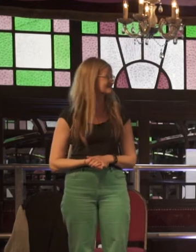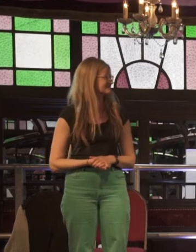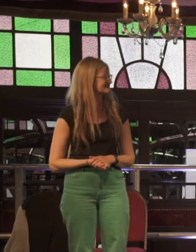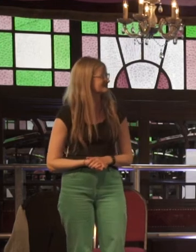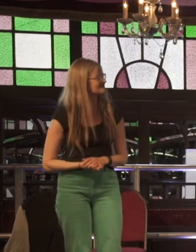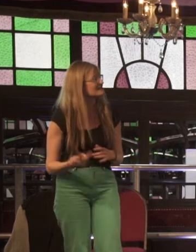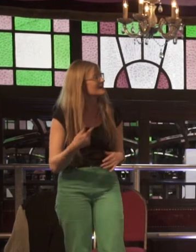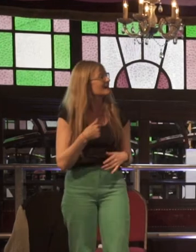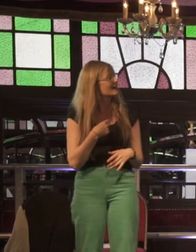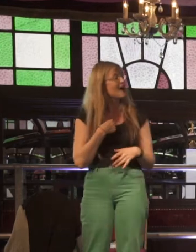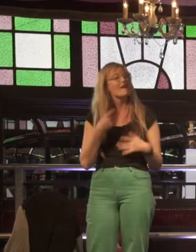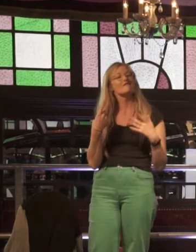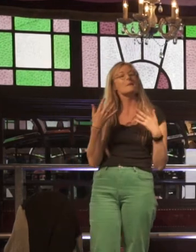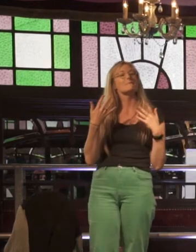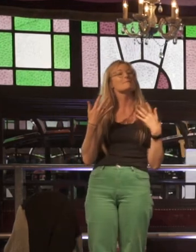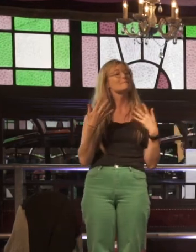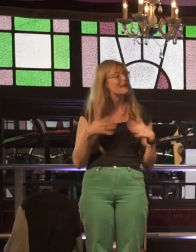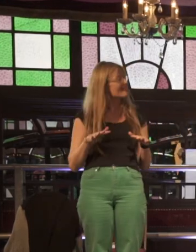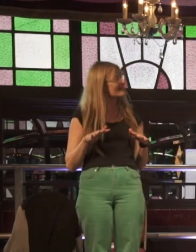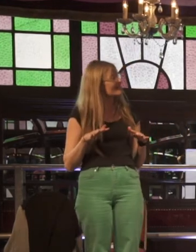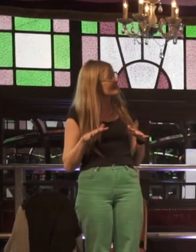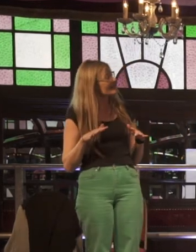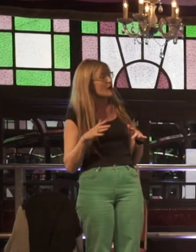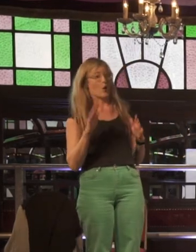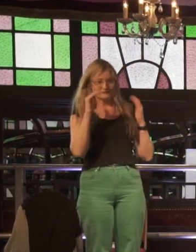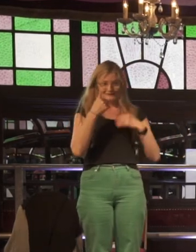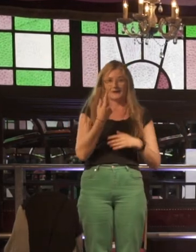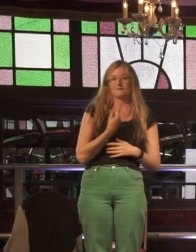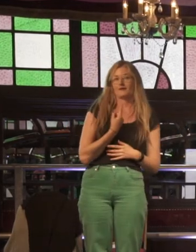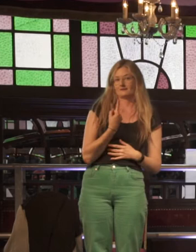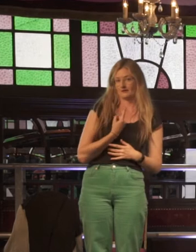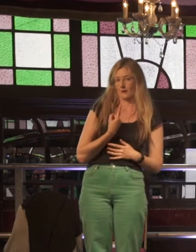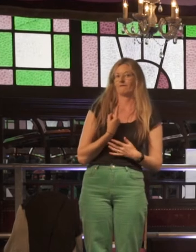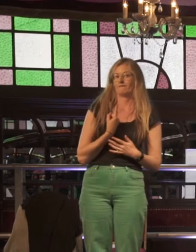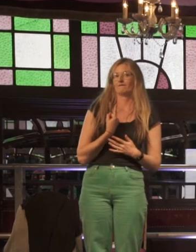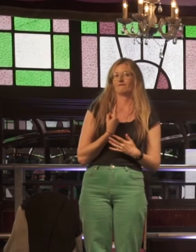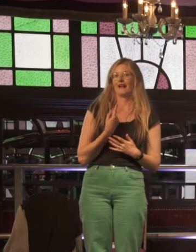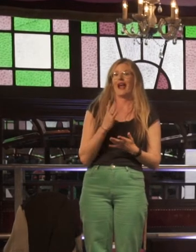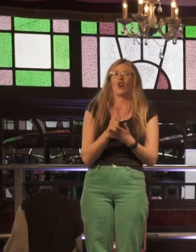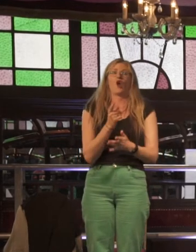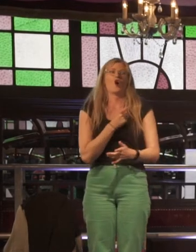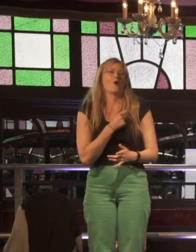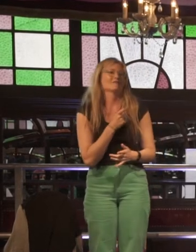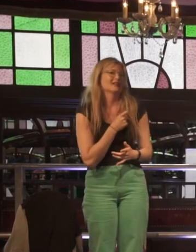In doing this, obviously being autistic myself, and really, like, nervous and obsessive compulsive,